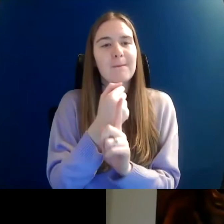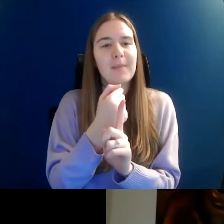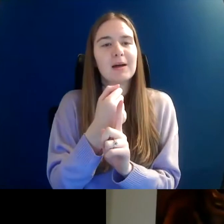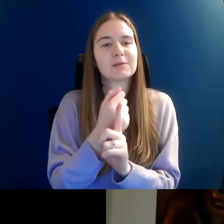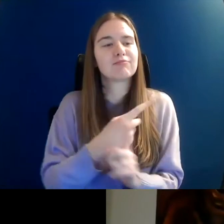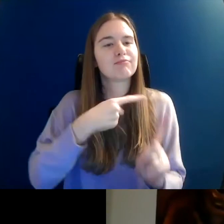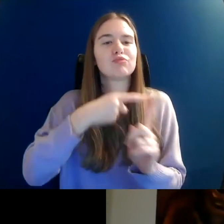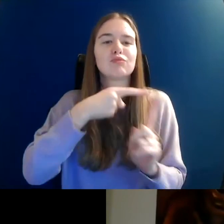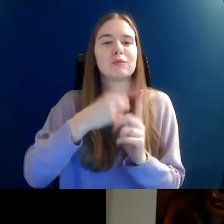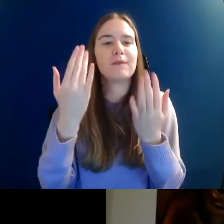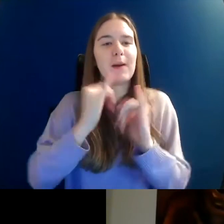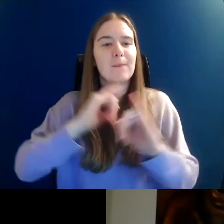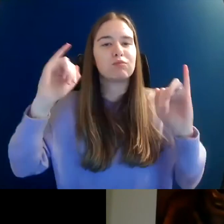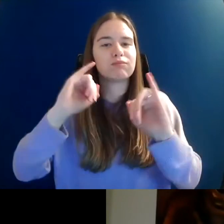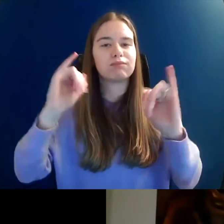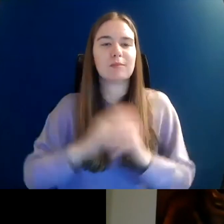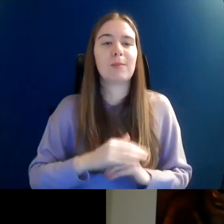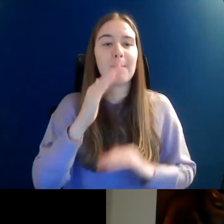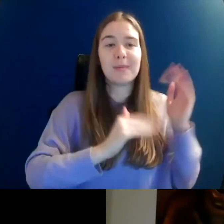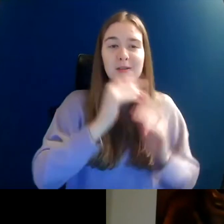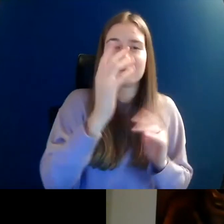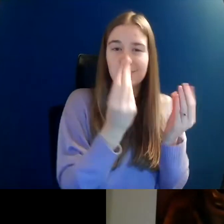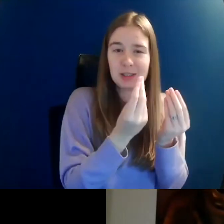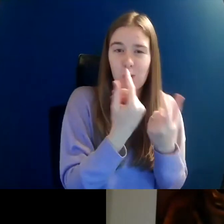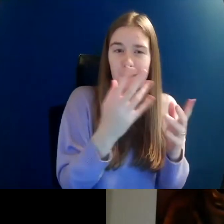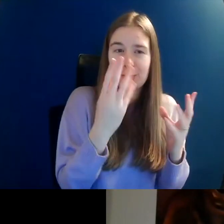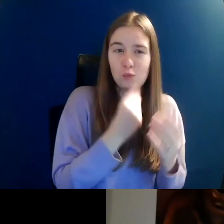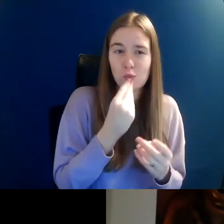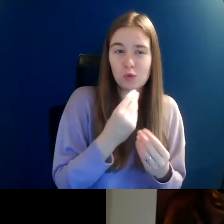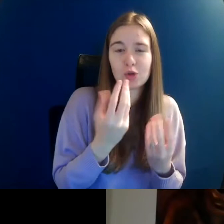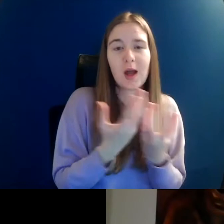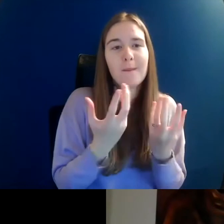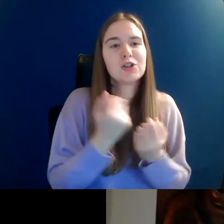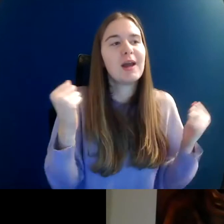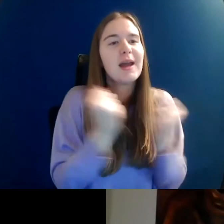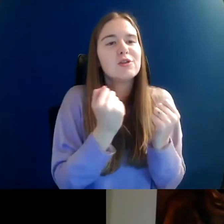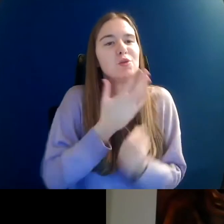How many building materials can be reused? And how much energy needs to be used to regenerate?